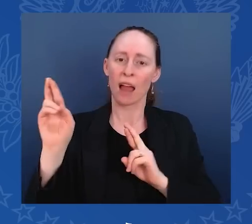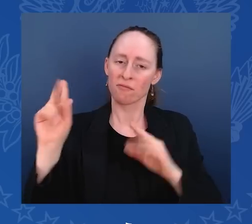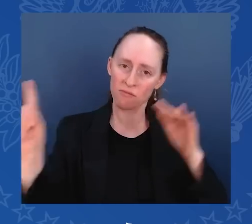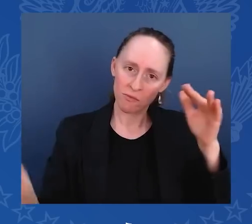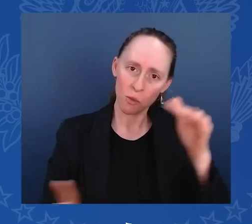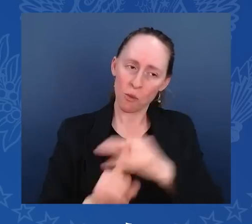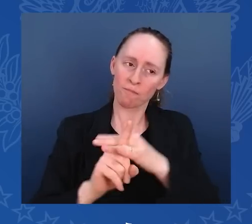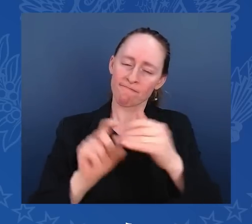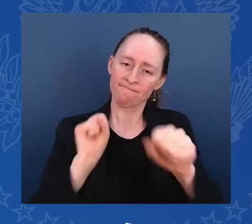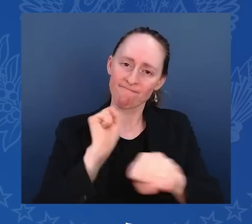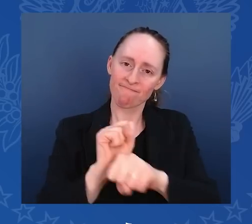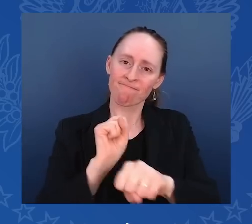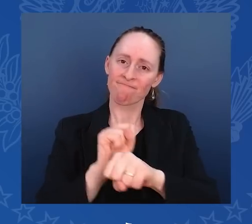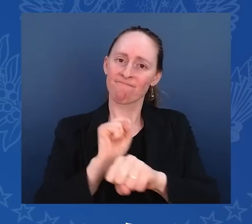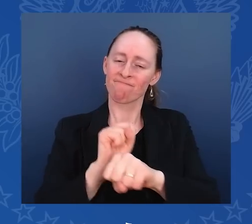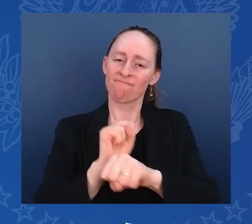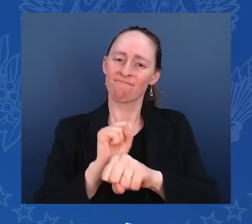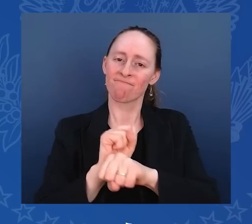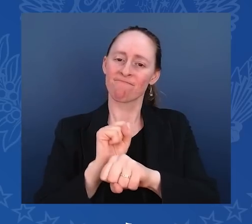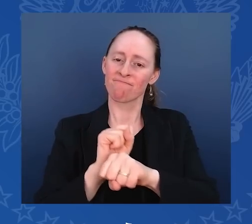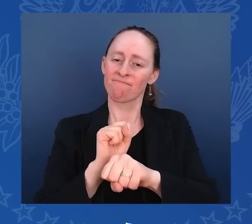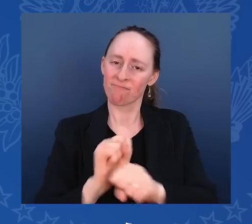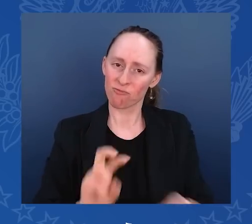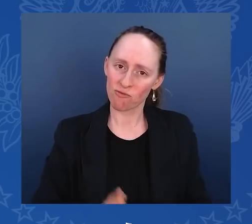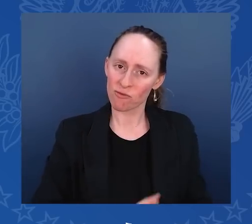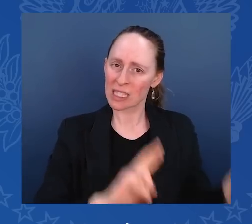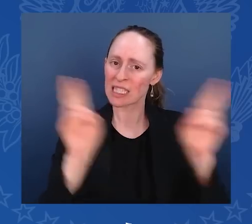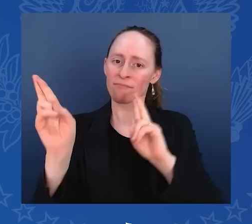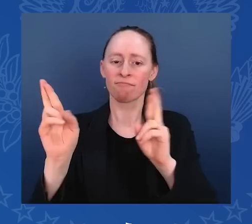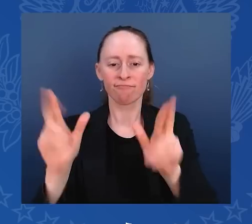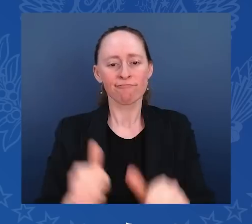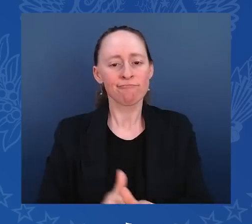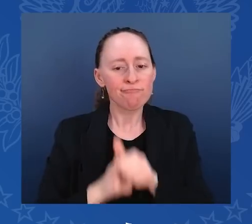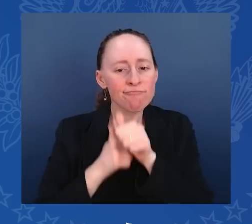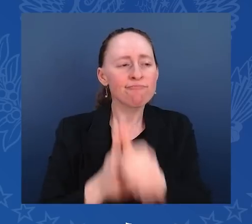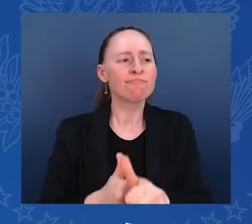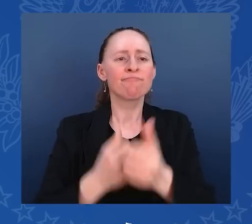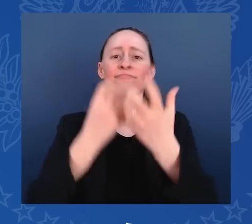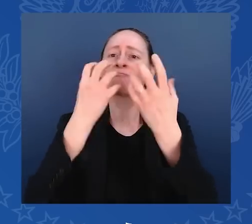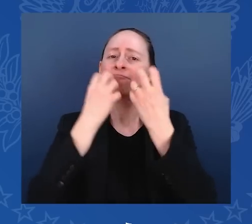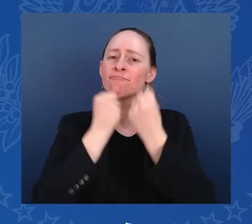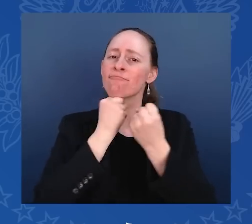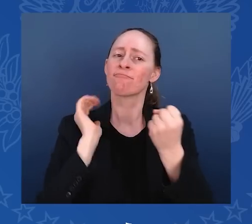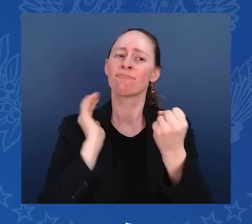founding principles of liberty, justice, equality, and do it for decades to come.